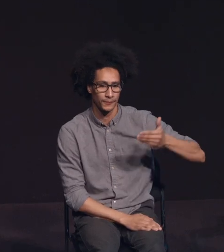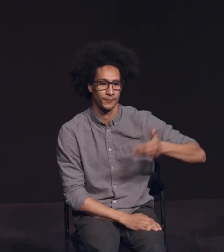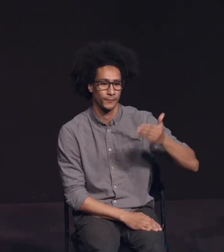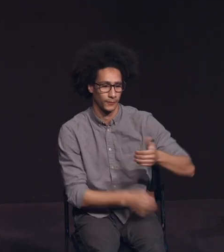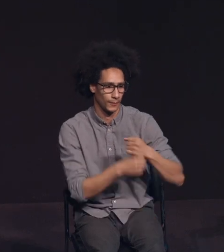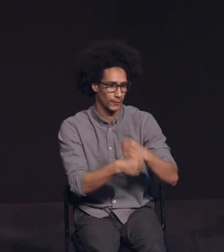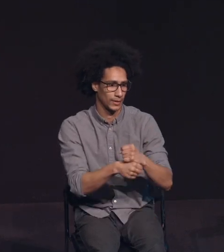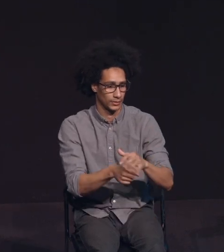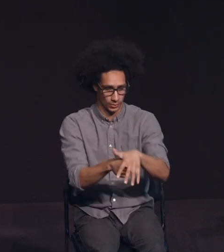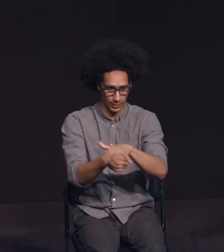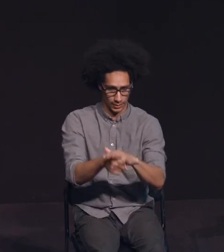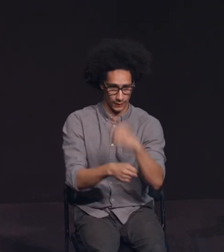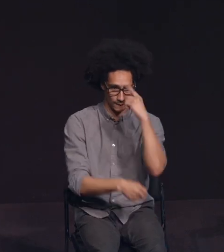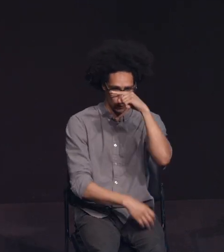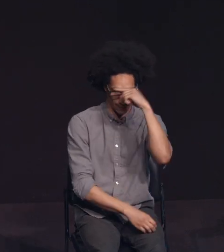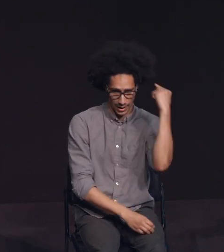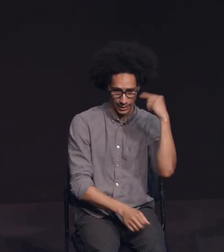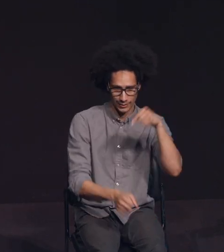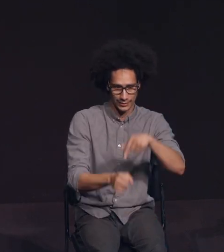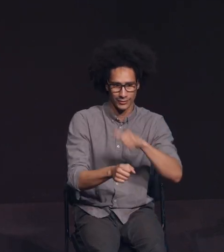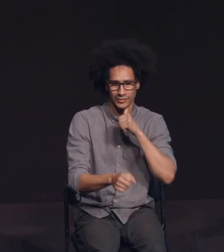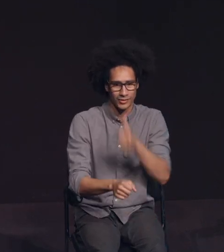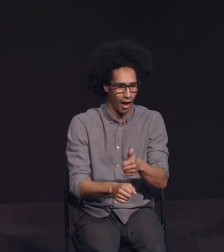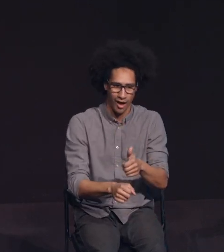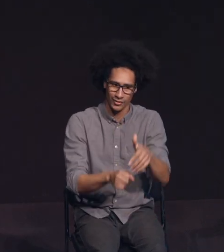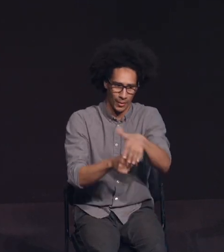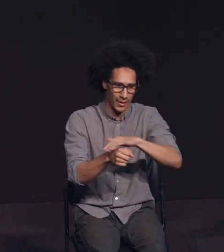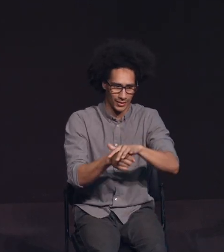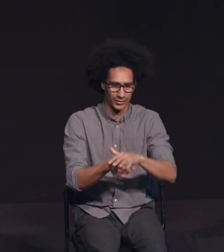for Blackness that's a non-space, more animals depicted